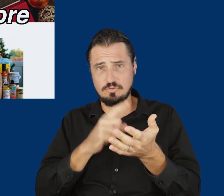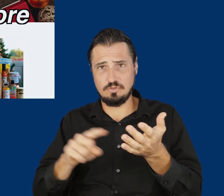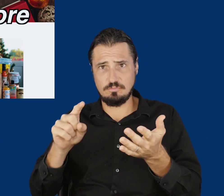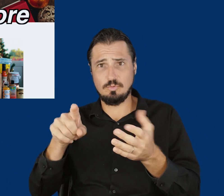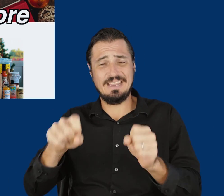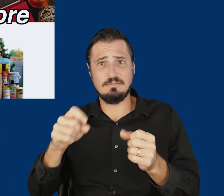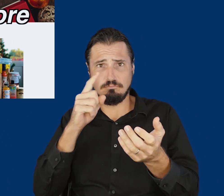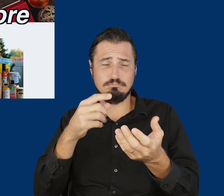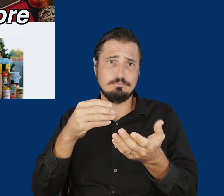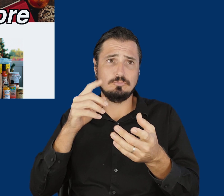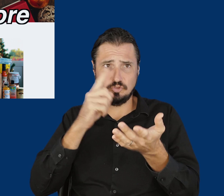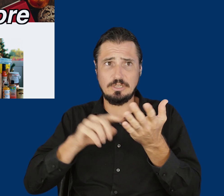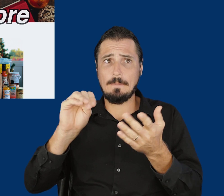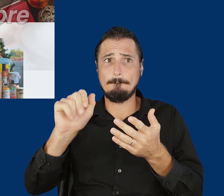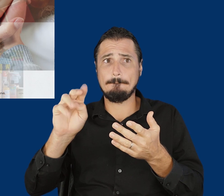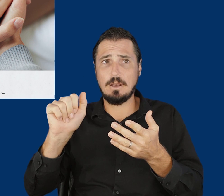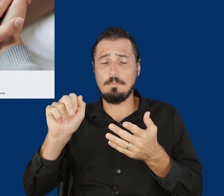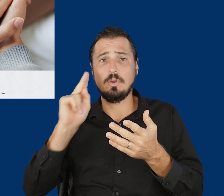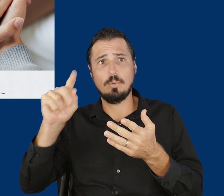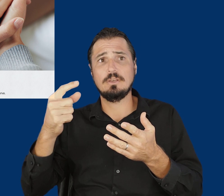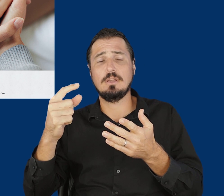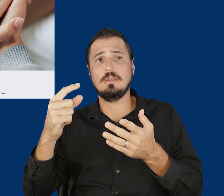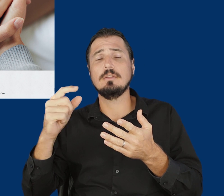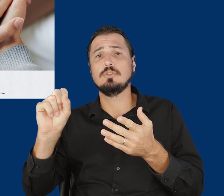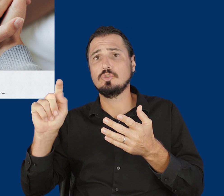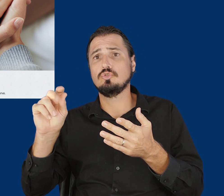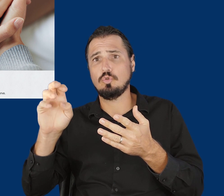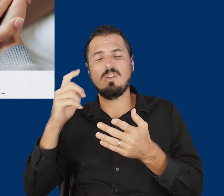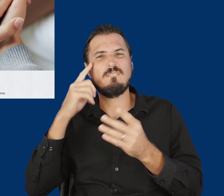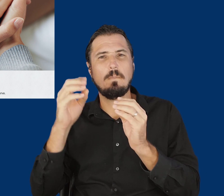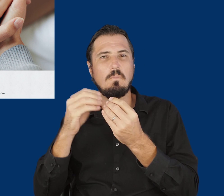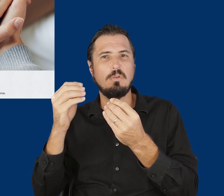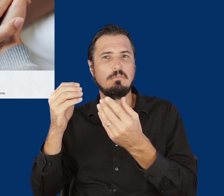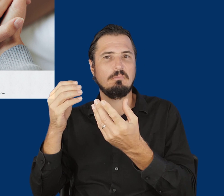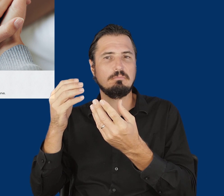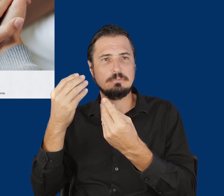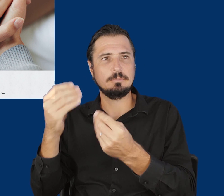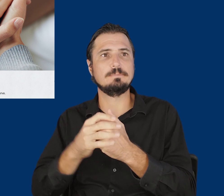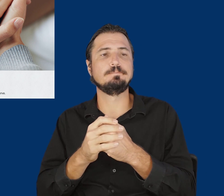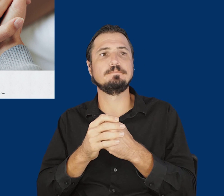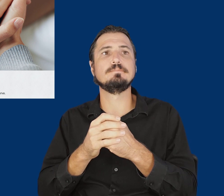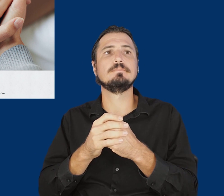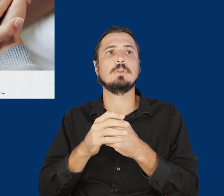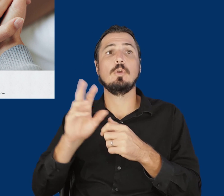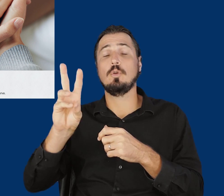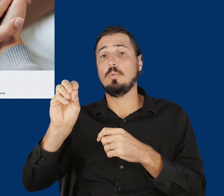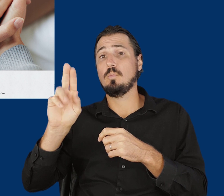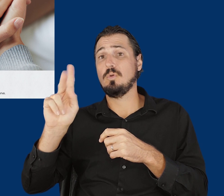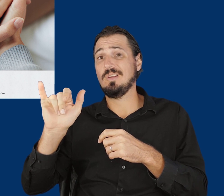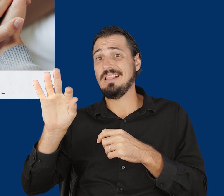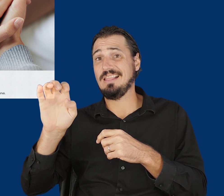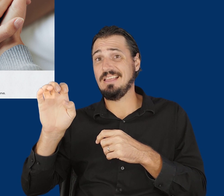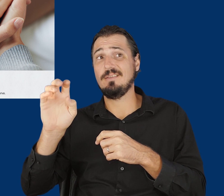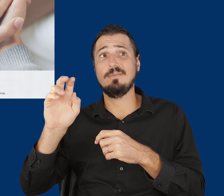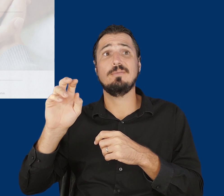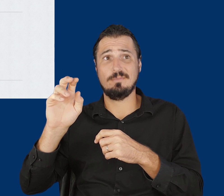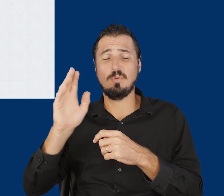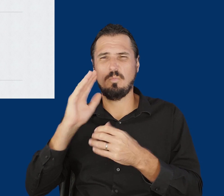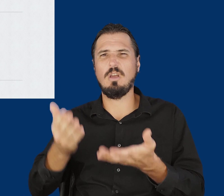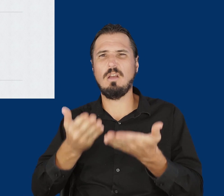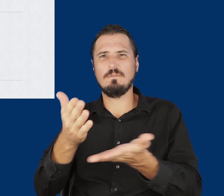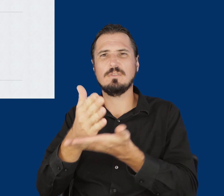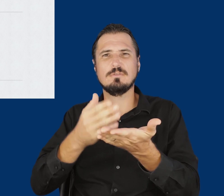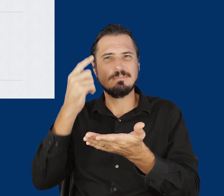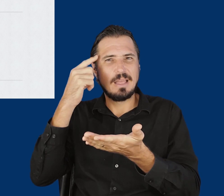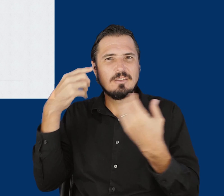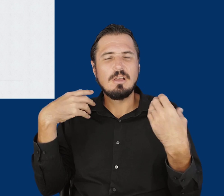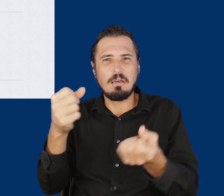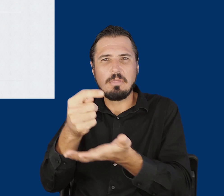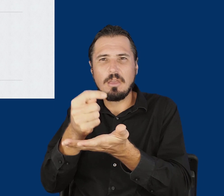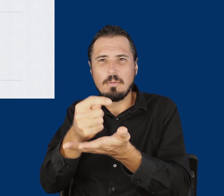WorkLife Hawai‘i is offering phone counseling sessions for Kaua`i residents of all ages who may be anxious or feeling overwhelmed. These services are free and confidential and are available